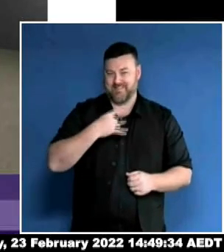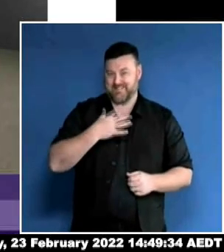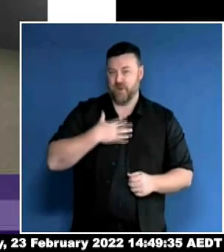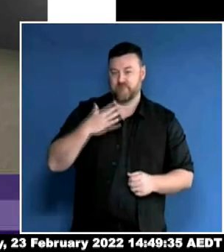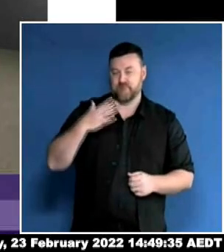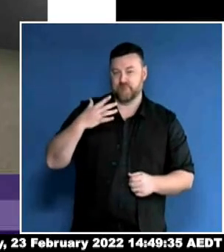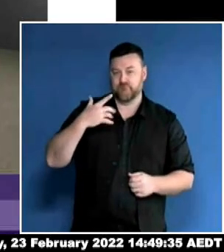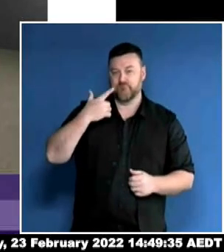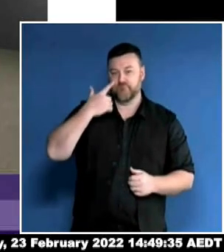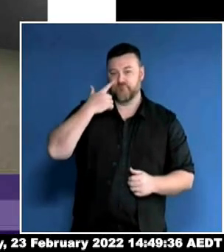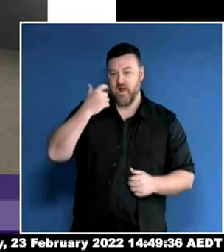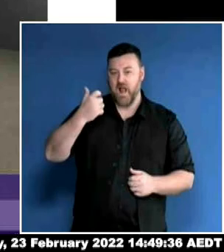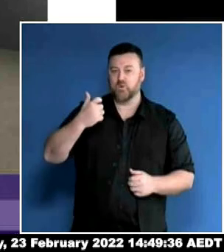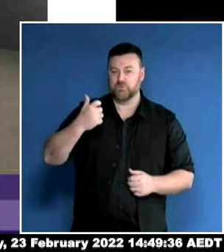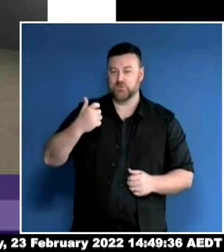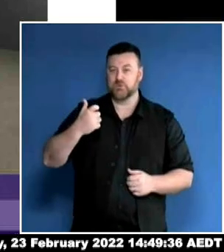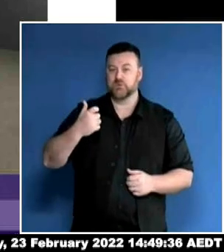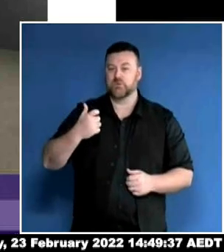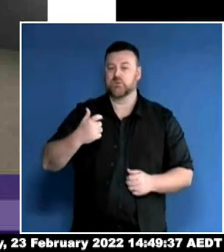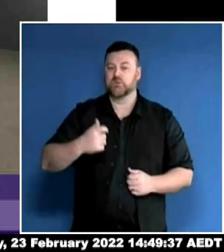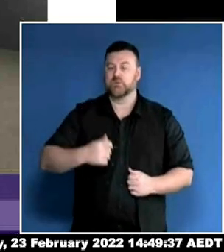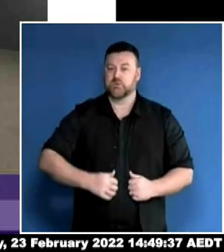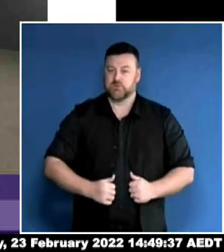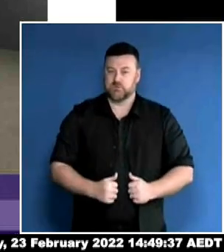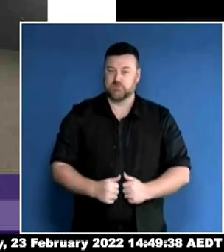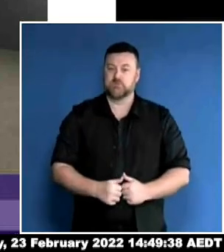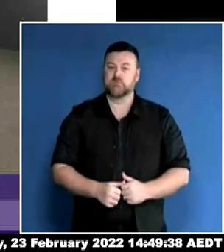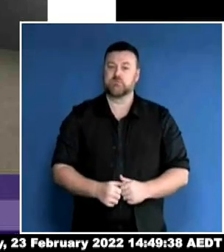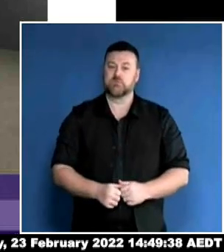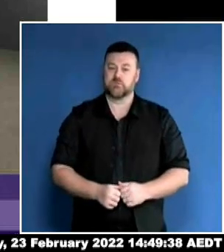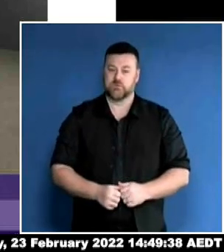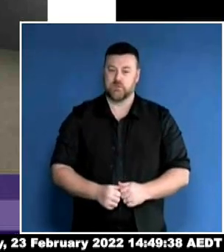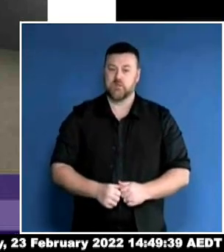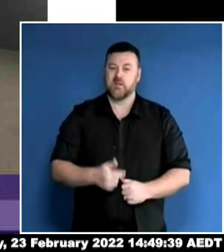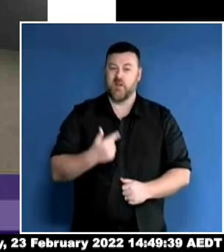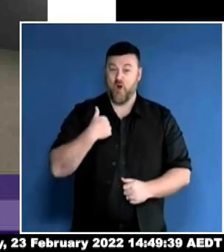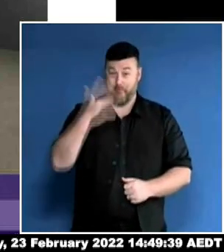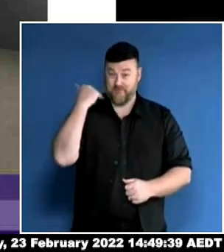at the office. And that was the set-up.